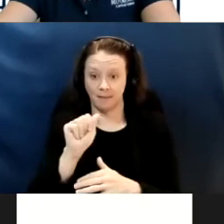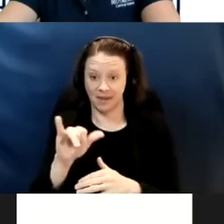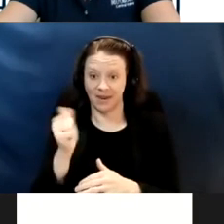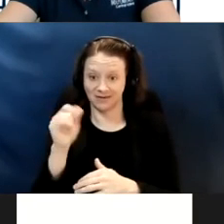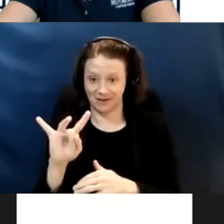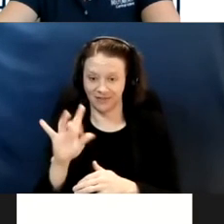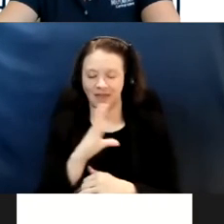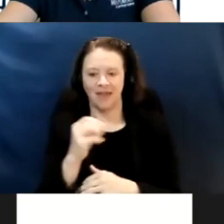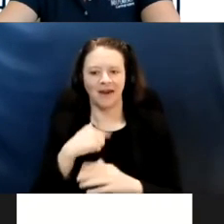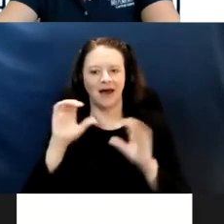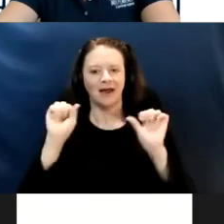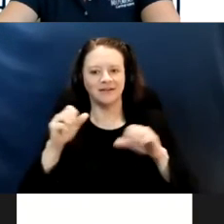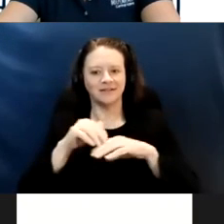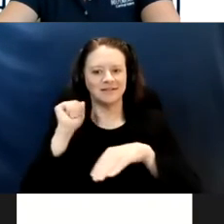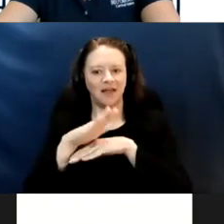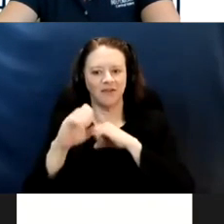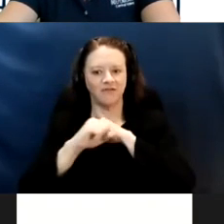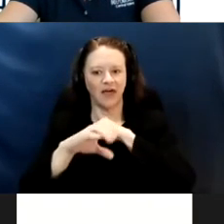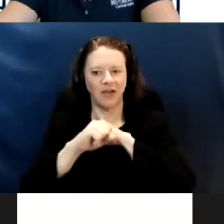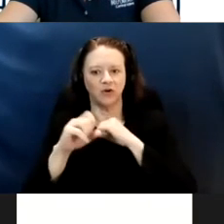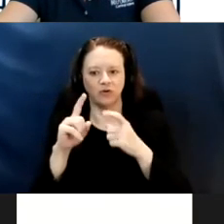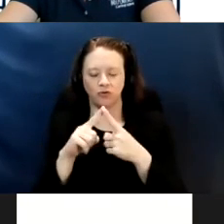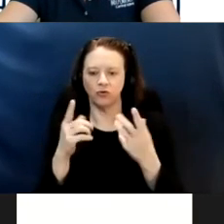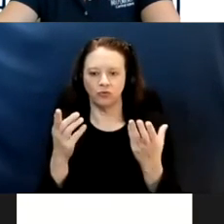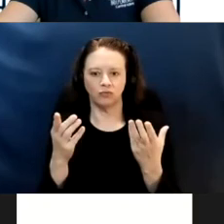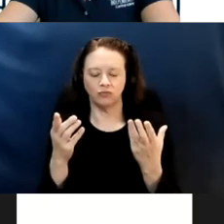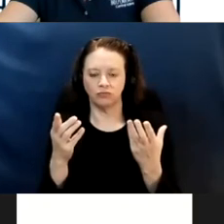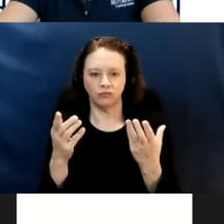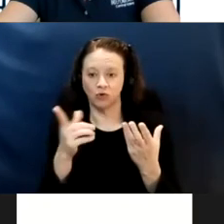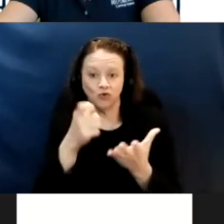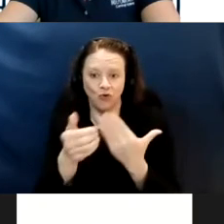And I can send the flyer to whether that's Susan or--